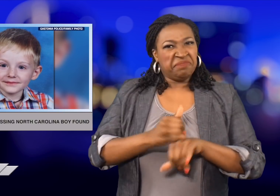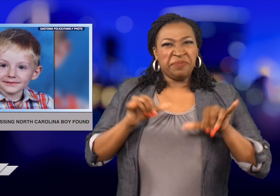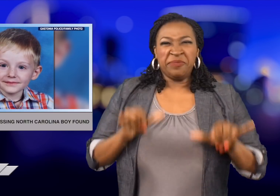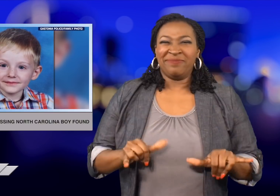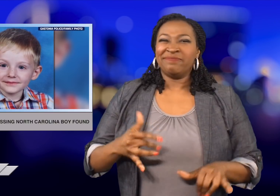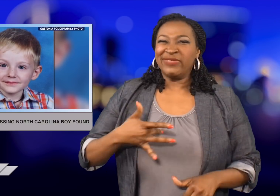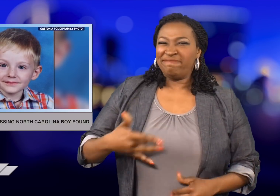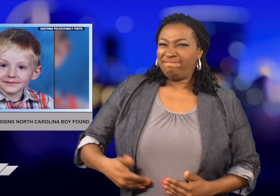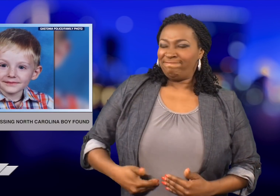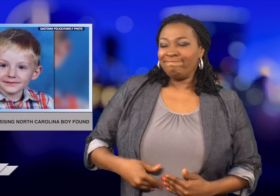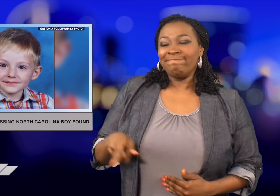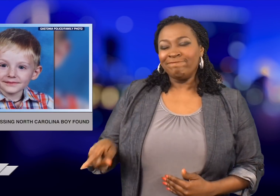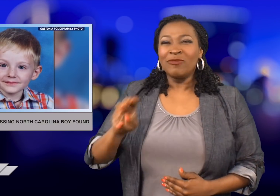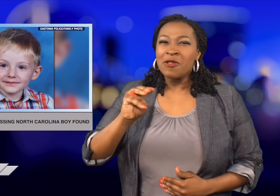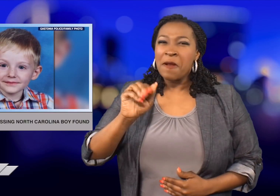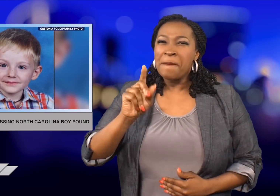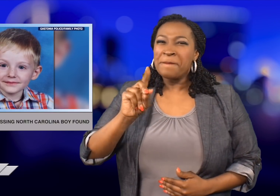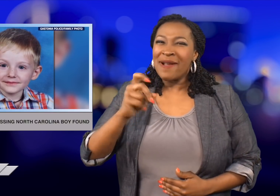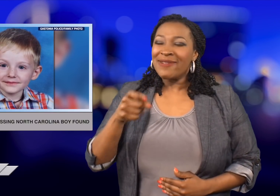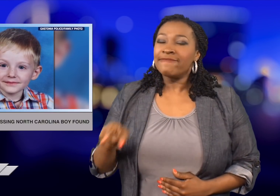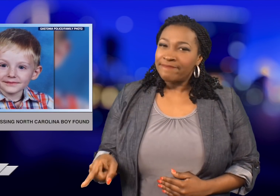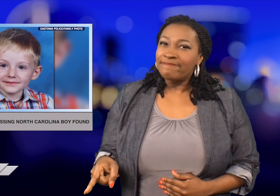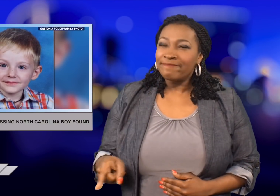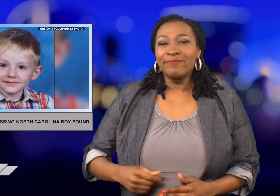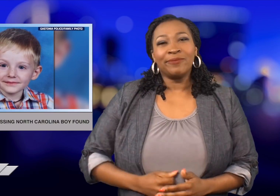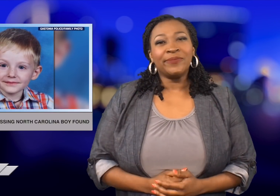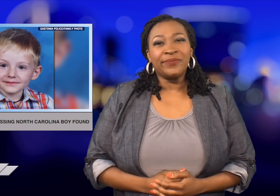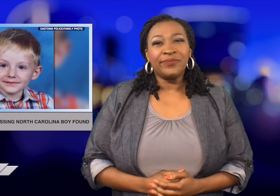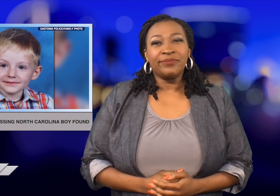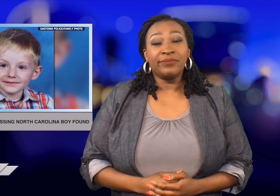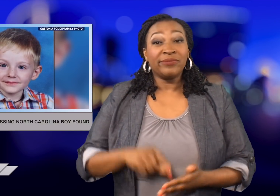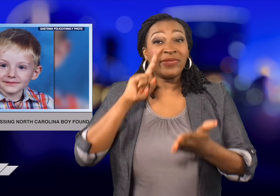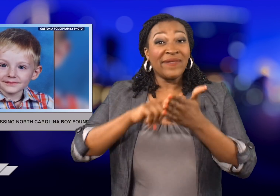they believe it is Maddox.